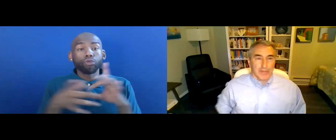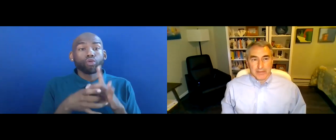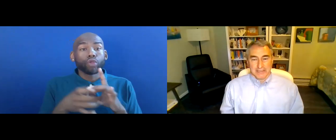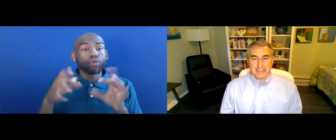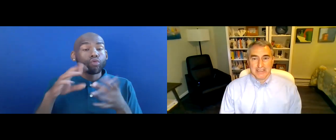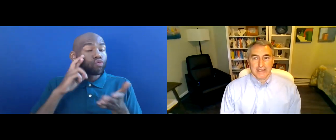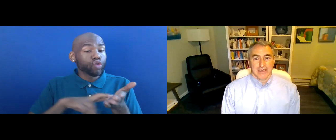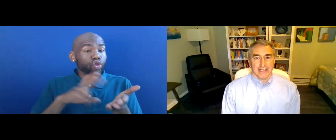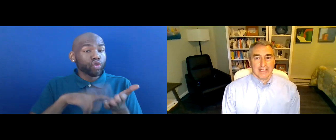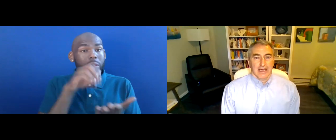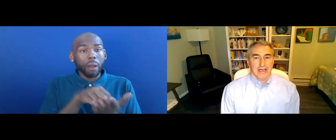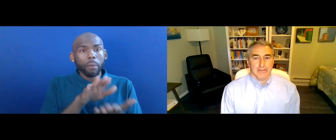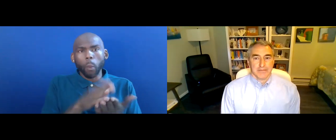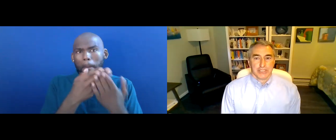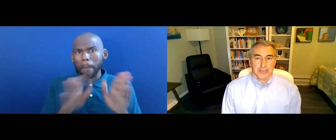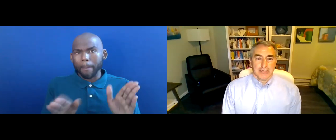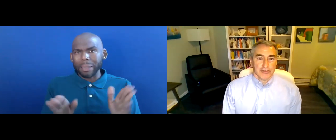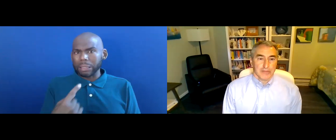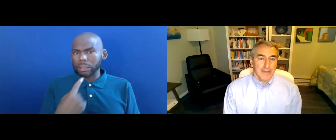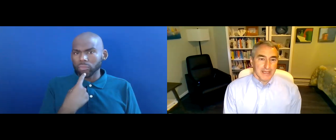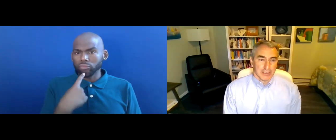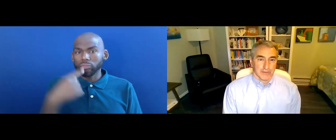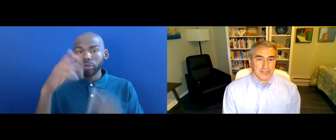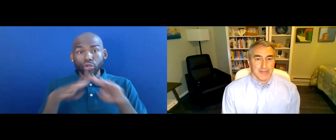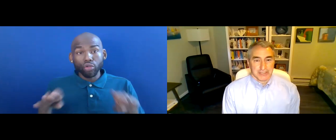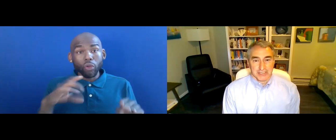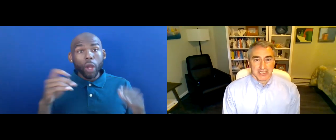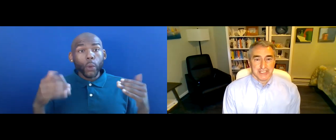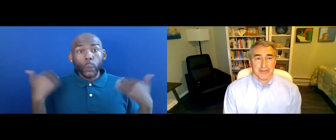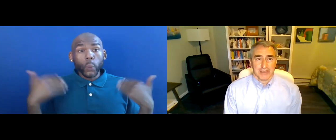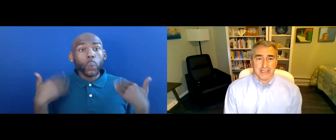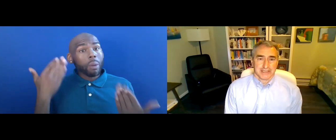PUBLICLY STATED THAT CHILDREN AND YOUTH MAY BE ELIGIBLE FOR SPECIAL EDUCATION OR RELATED